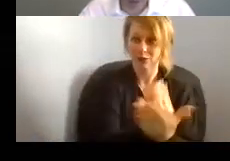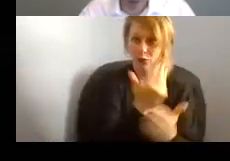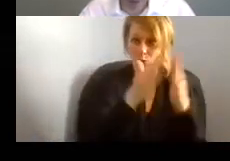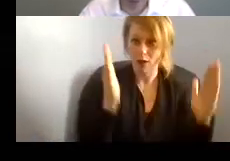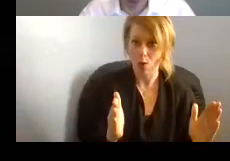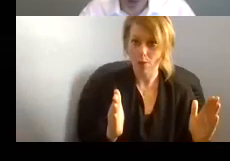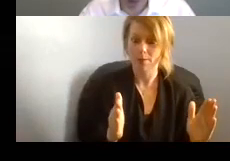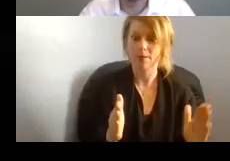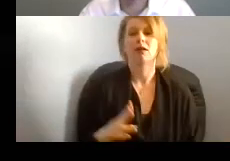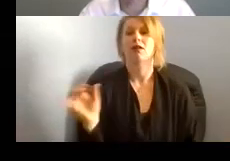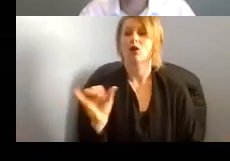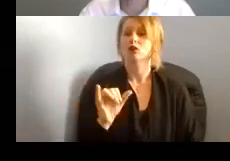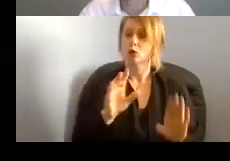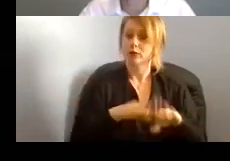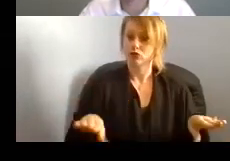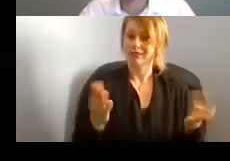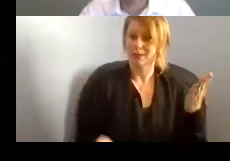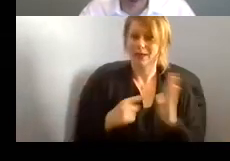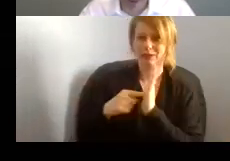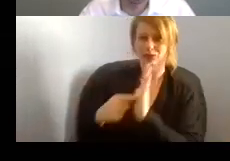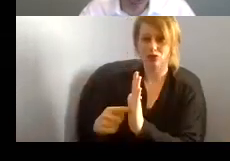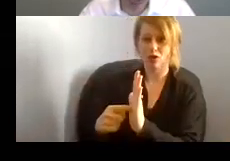difficulty on showing what they’ve learned on tests.